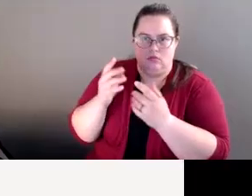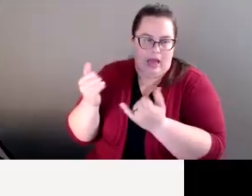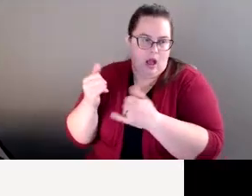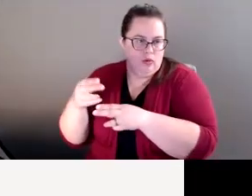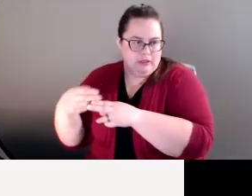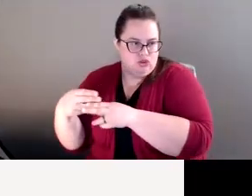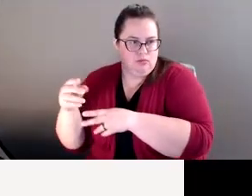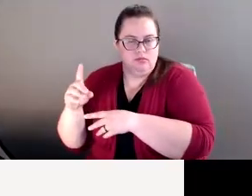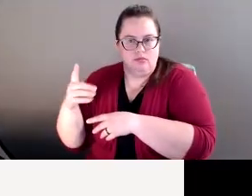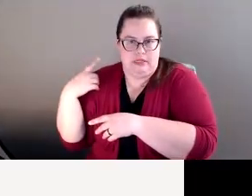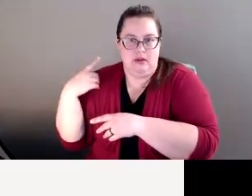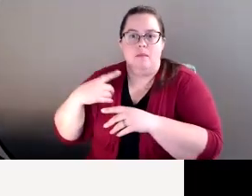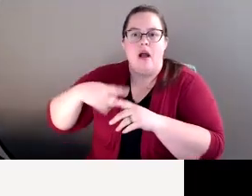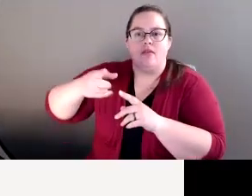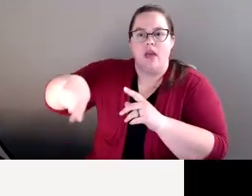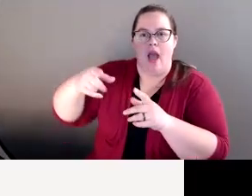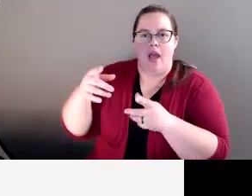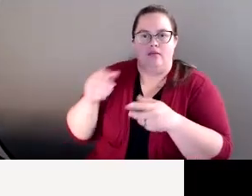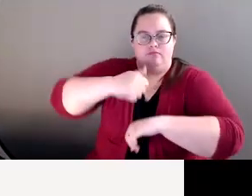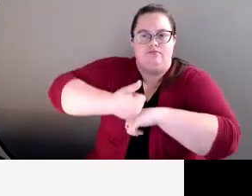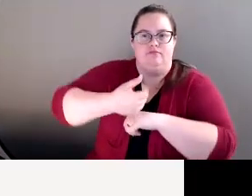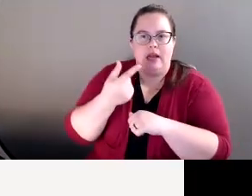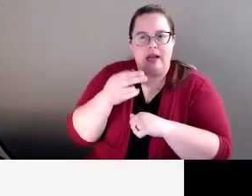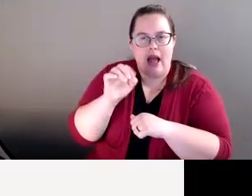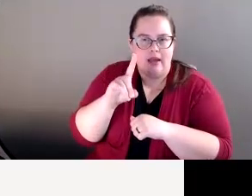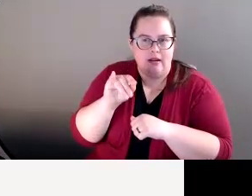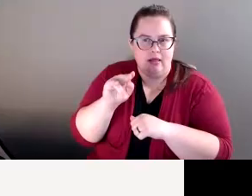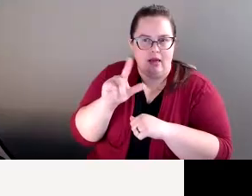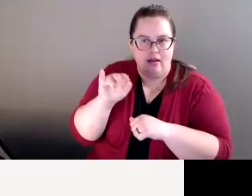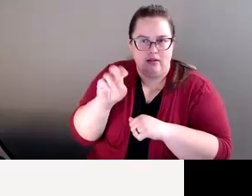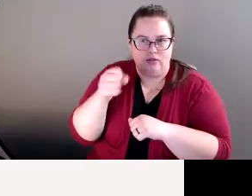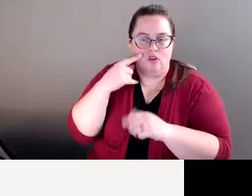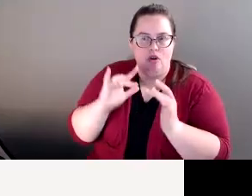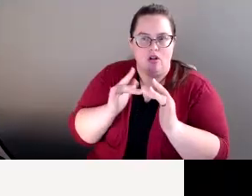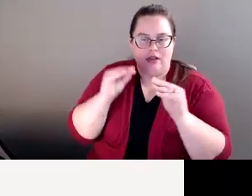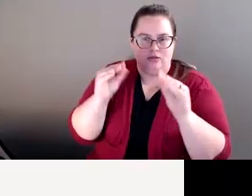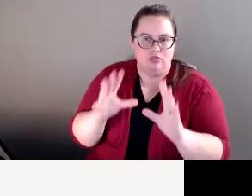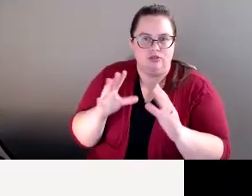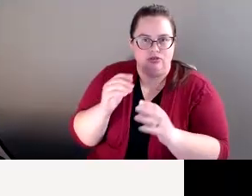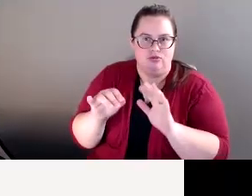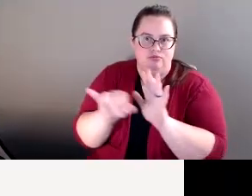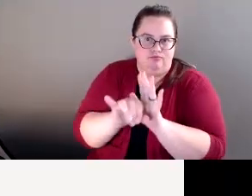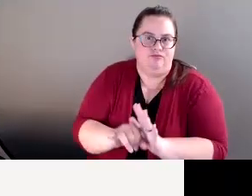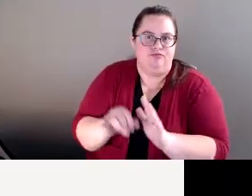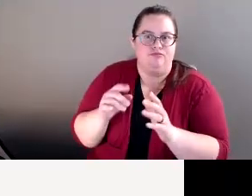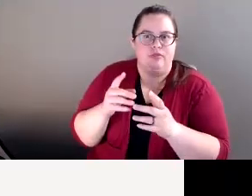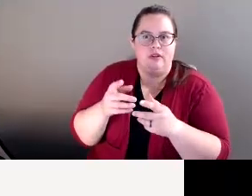The guidelines are based on what the state chancellor's office has stated.